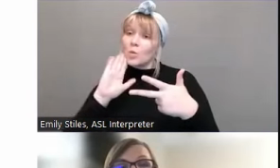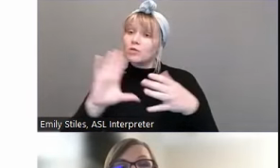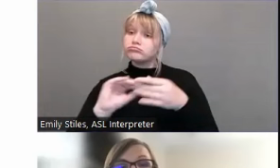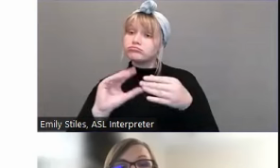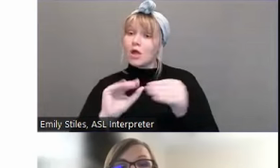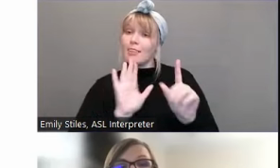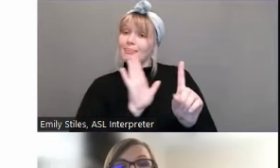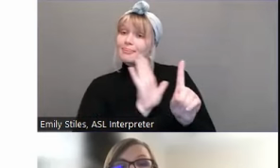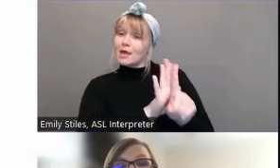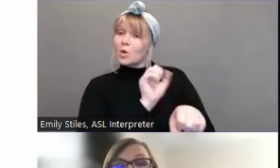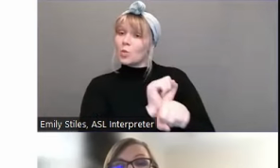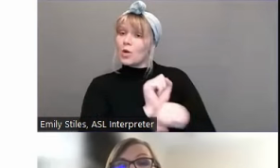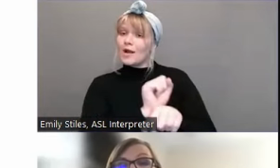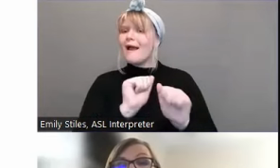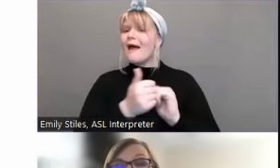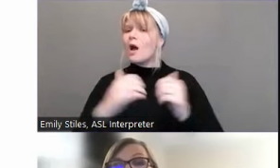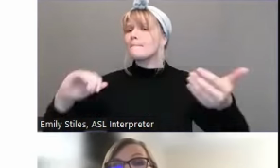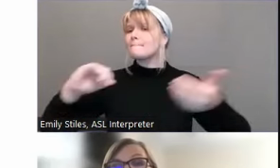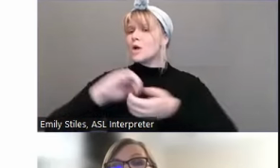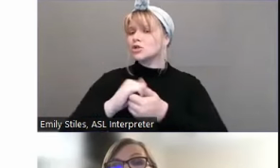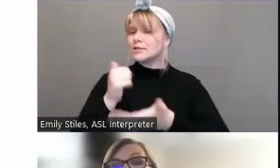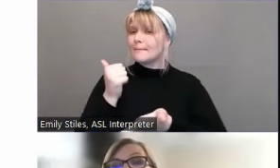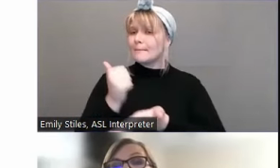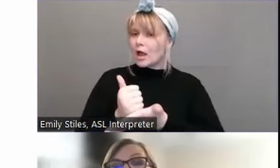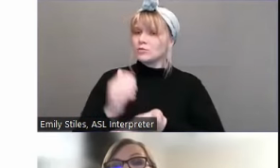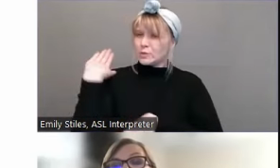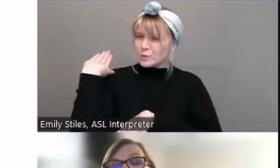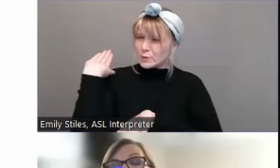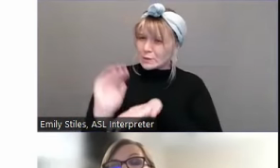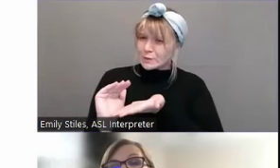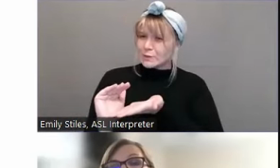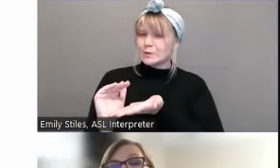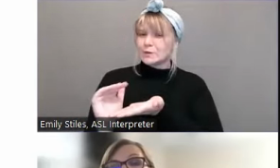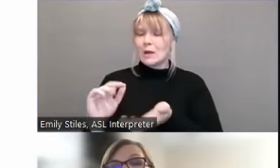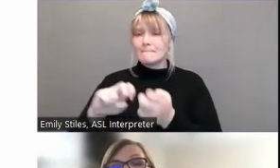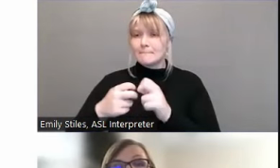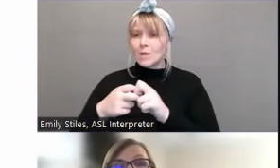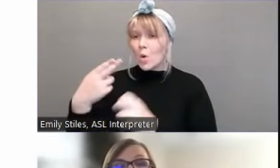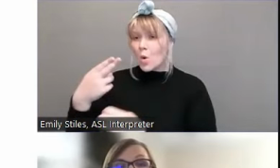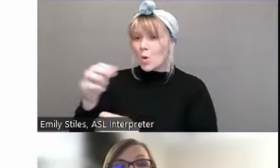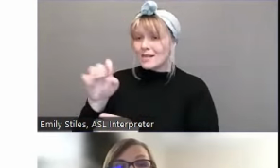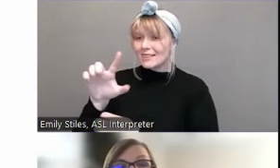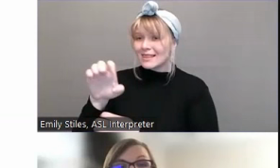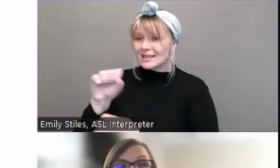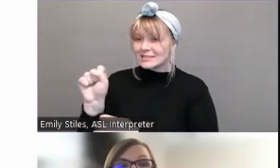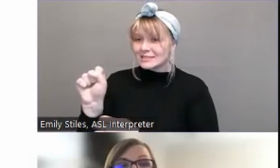the work they are doing to address rising homelessness among older adults and people with disabilities.